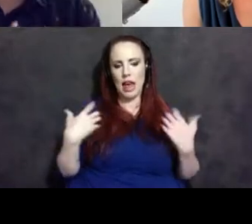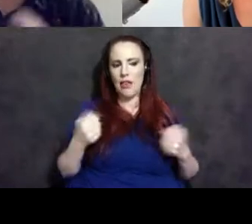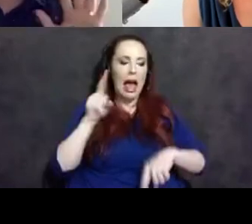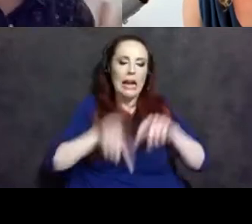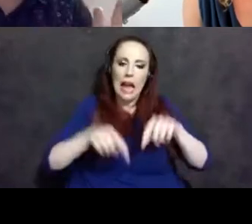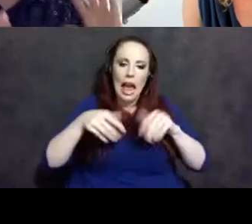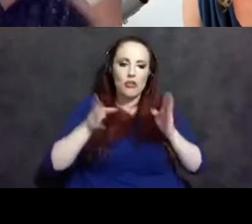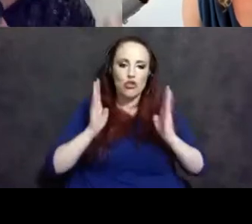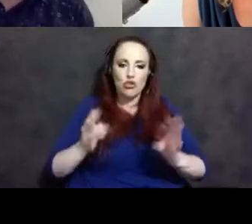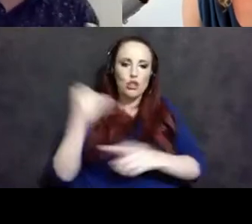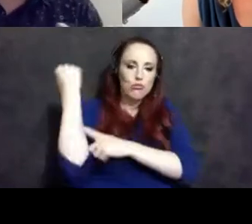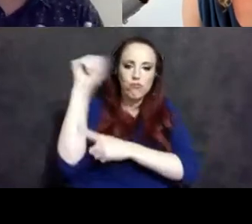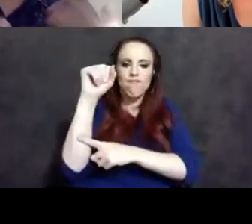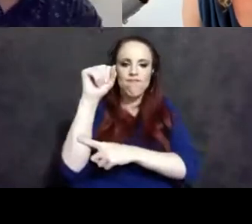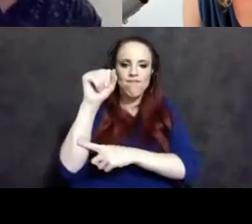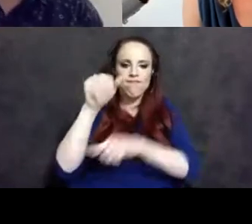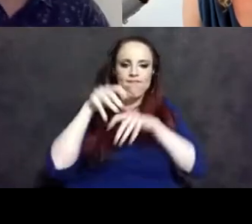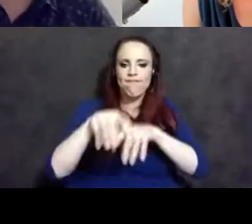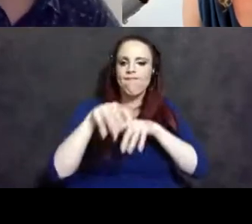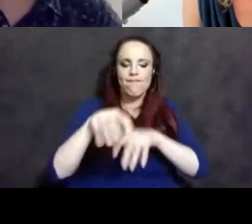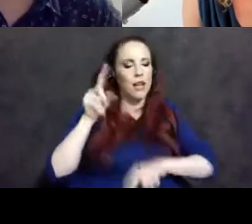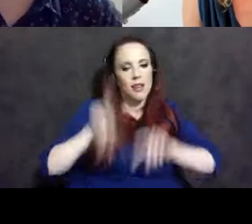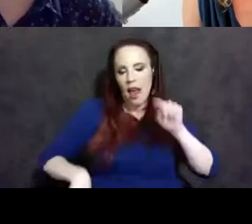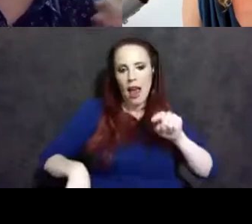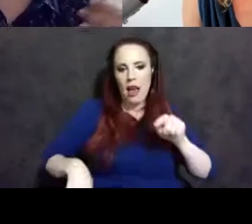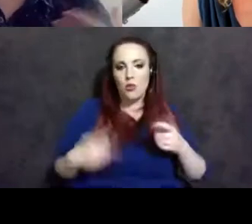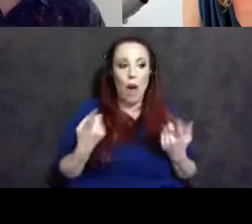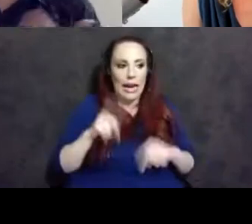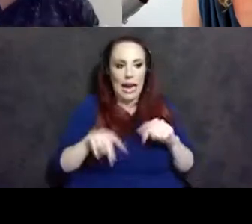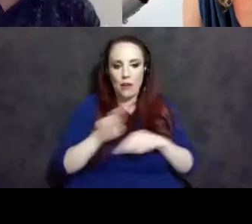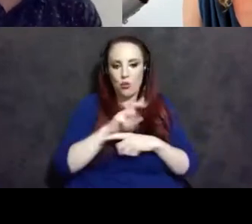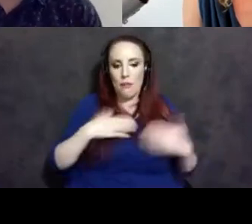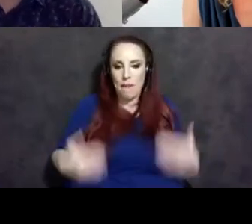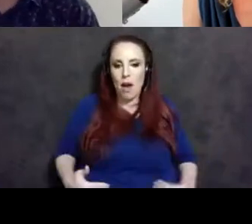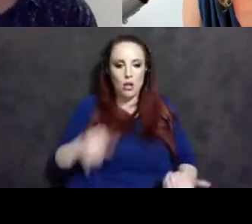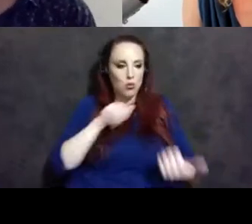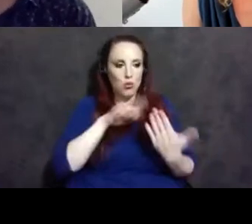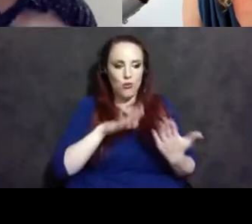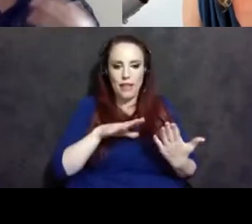I cannot be using my body to be facing cops, instead, what can I do?